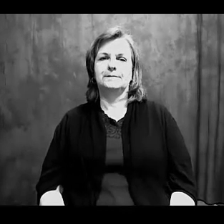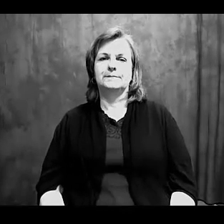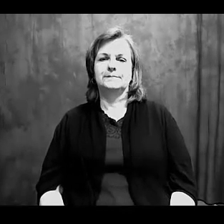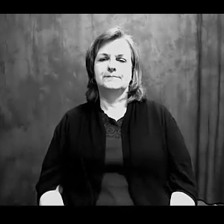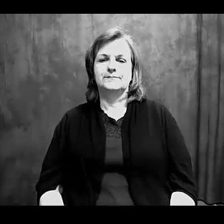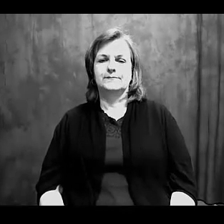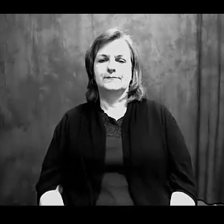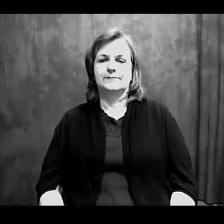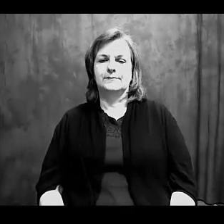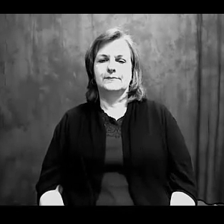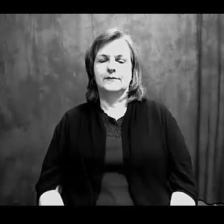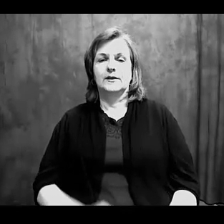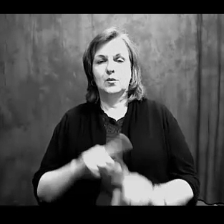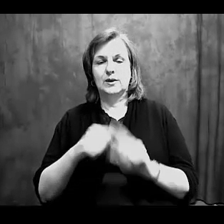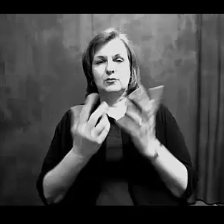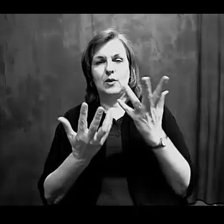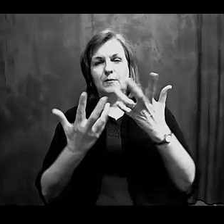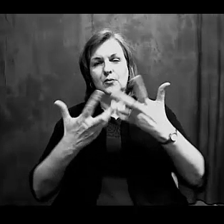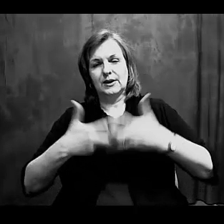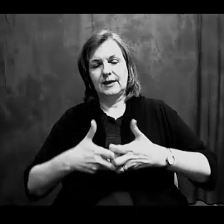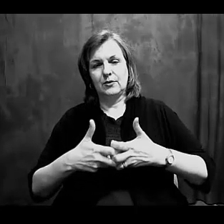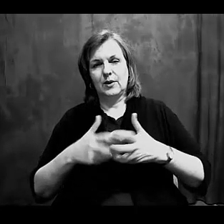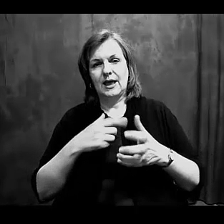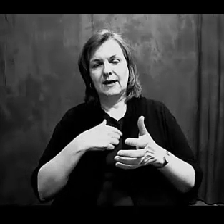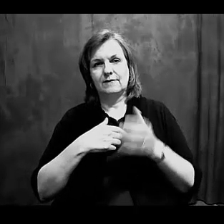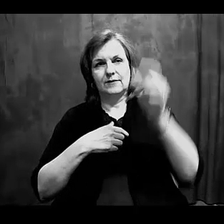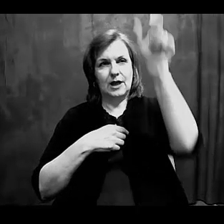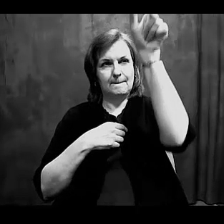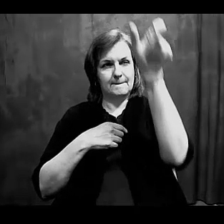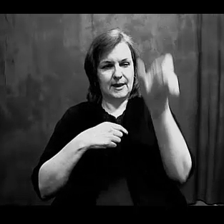when we put these together we have a repeating sugar phosphate backbone